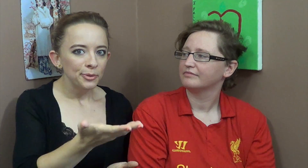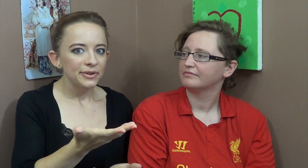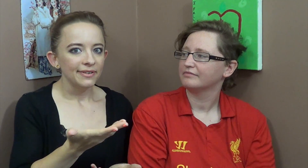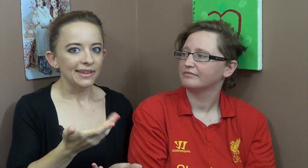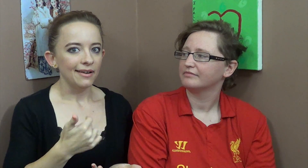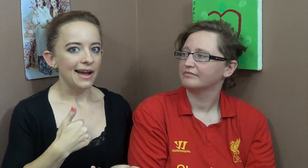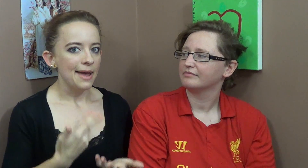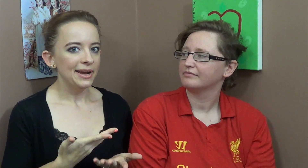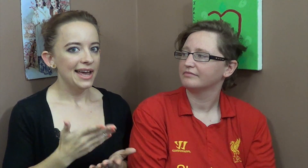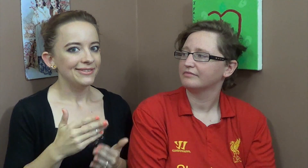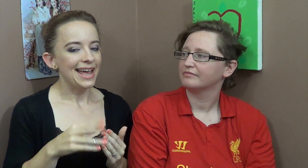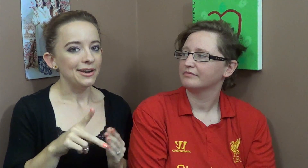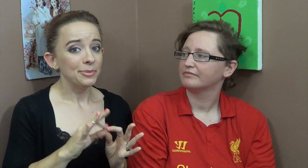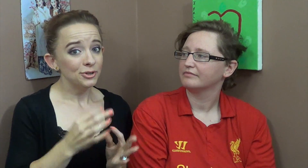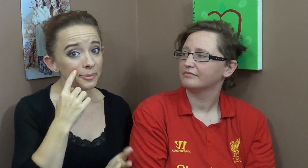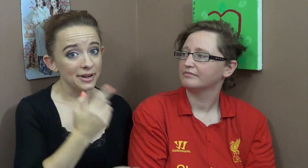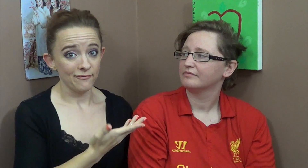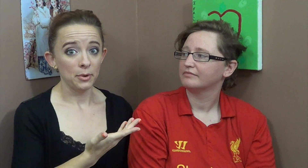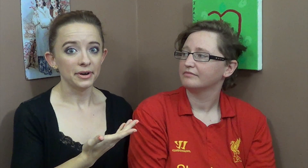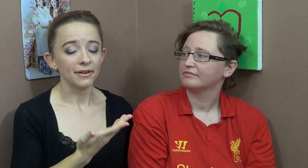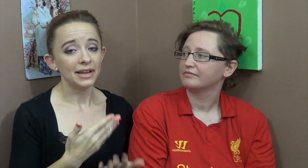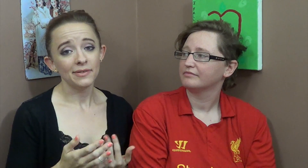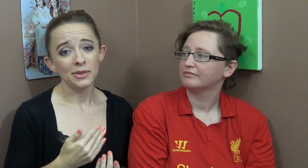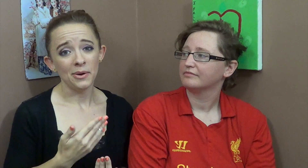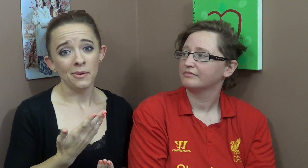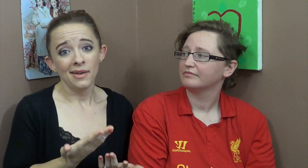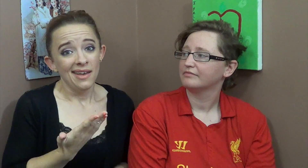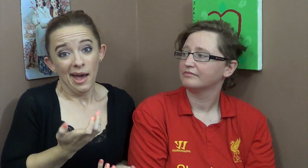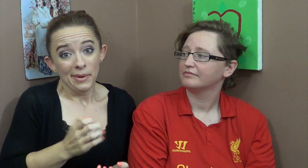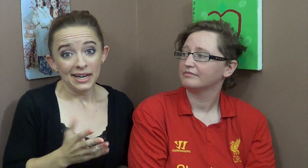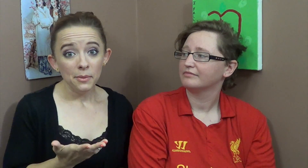there is no interpreter there. I might have to end up interpreting